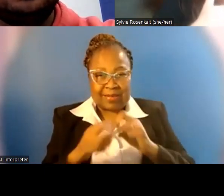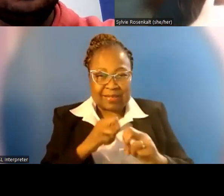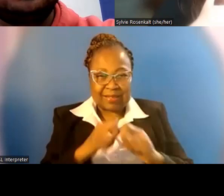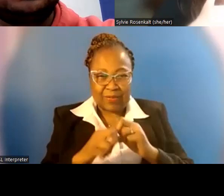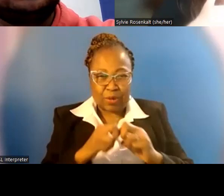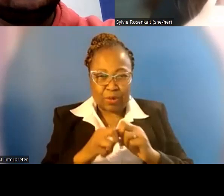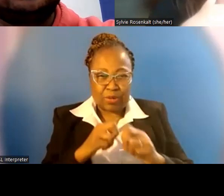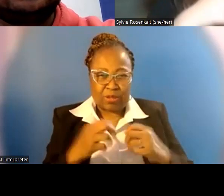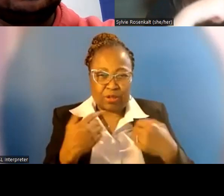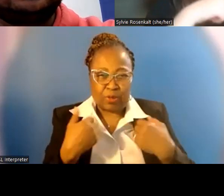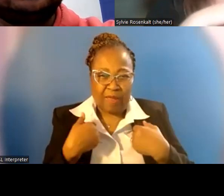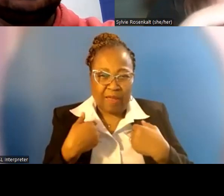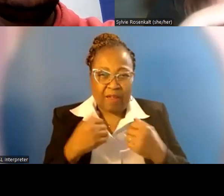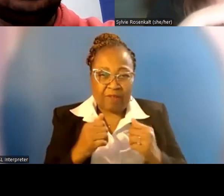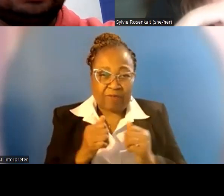with one's own parents.